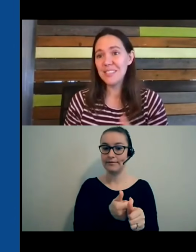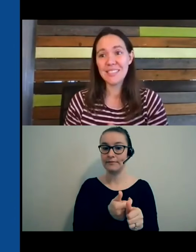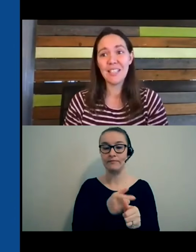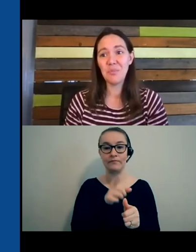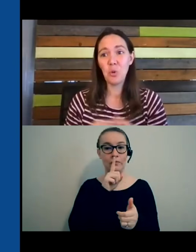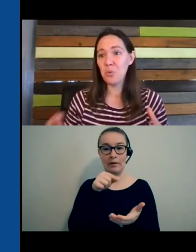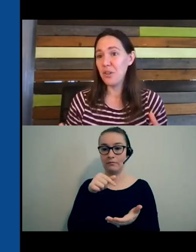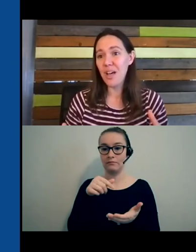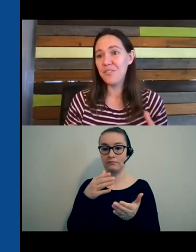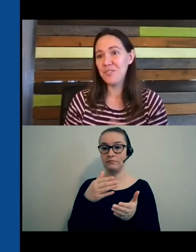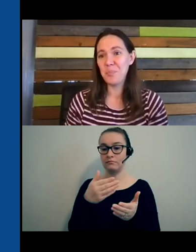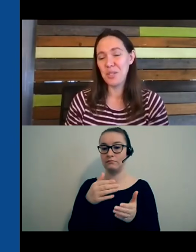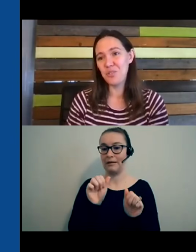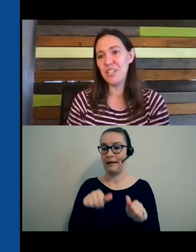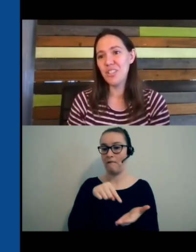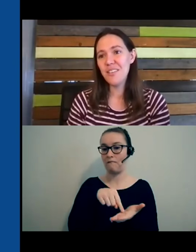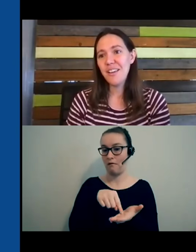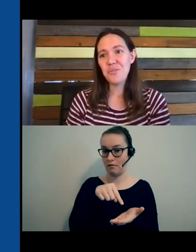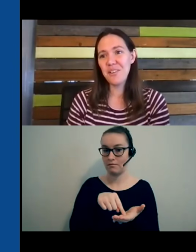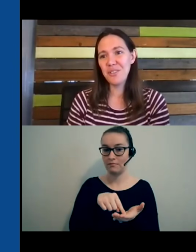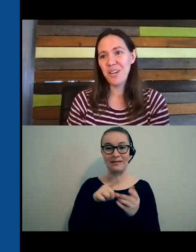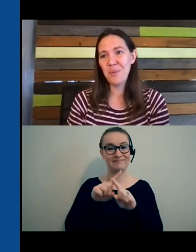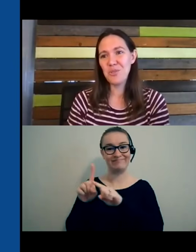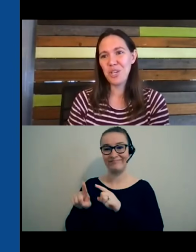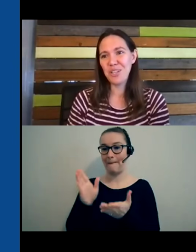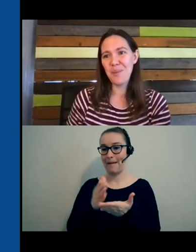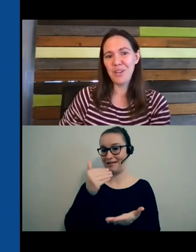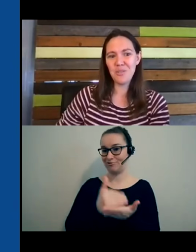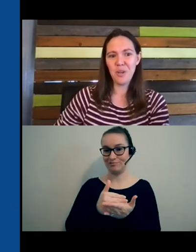They can work with a lot of different budget ranges so we definitely recommend you check them out as well.